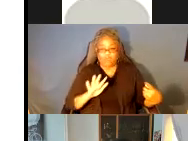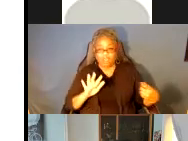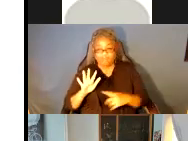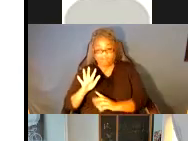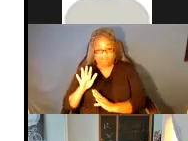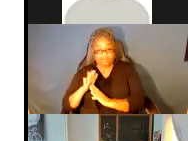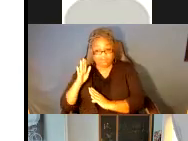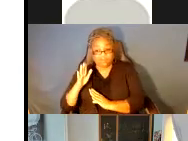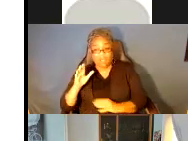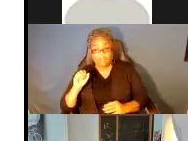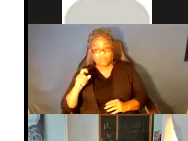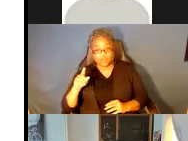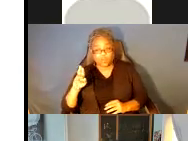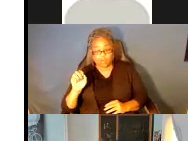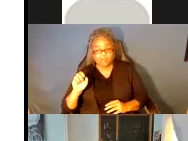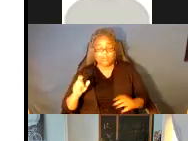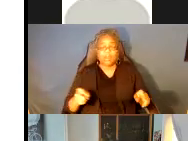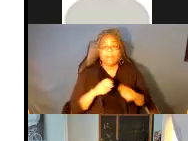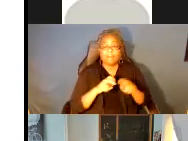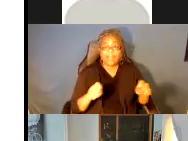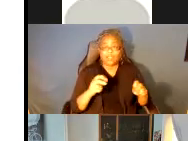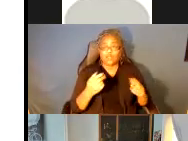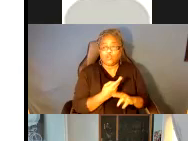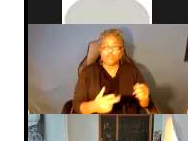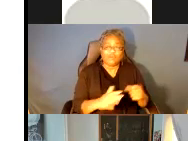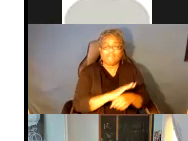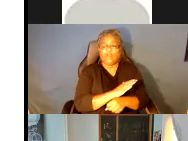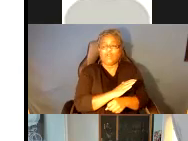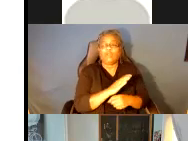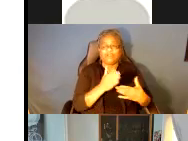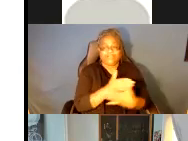Panelists are asked to use the full scale as they rate applications.